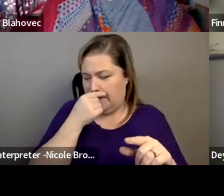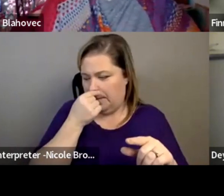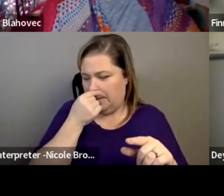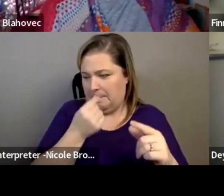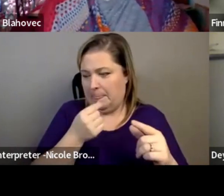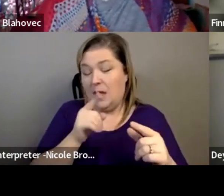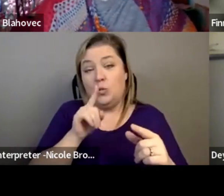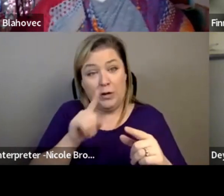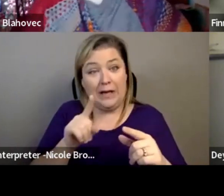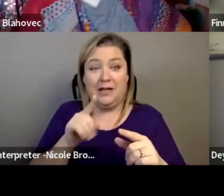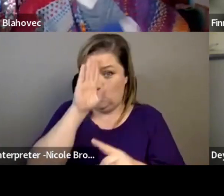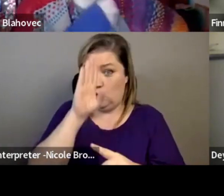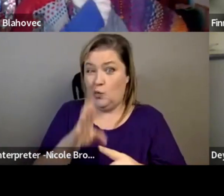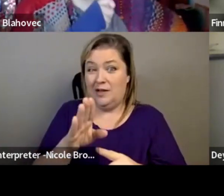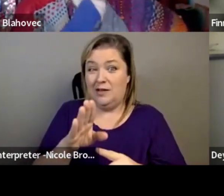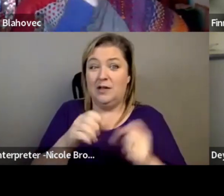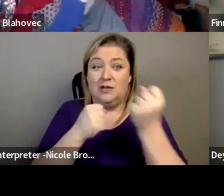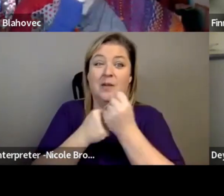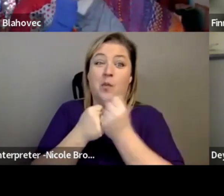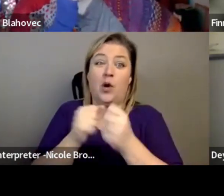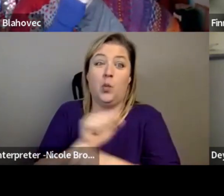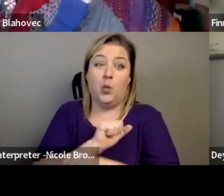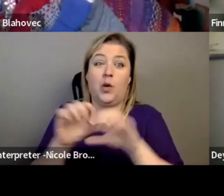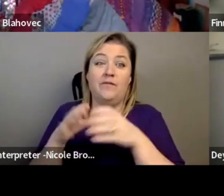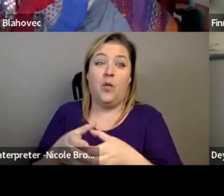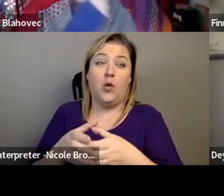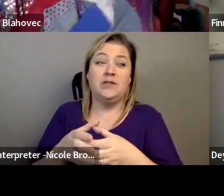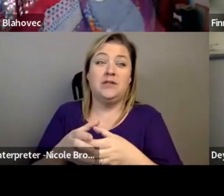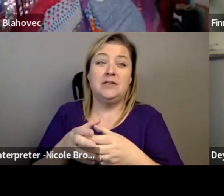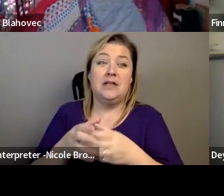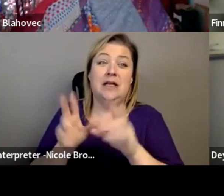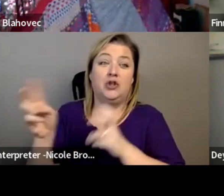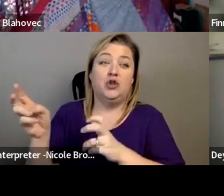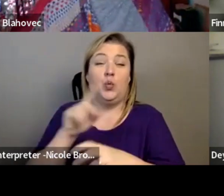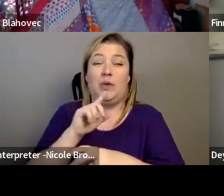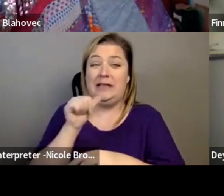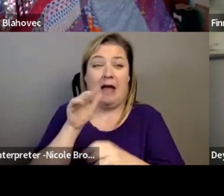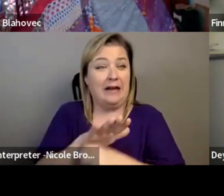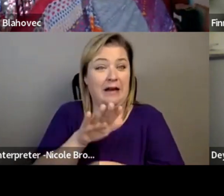real direct support workforce crisis, that there are shortages everywhere in terms of workers.